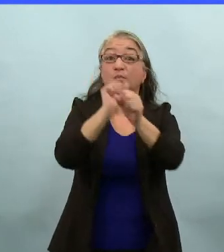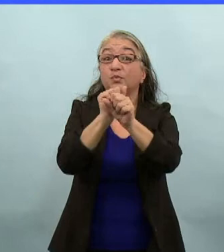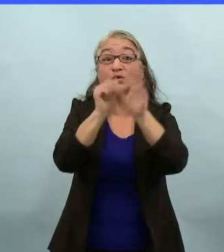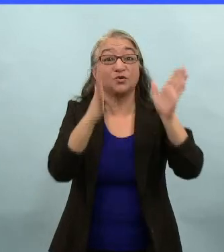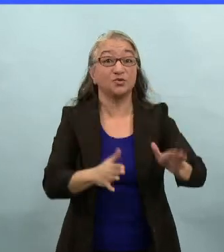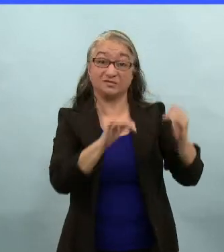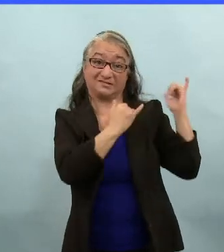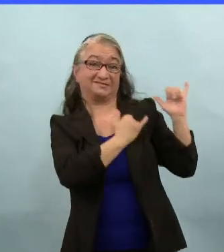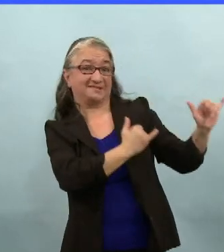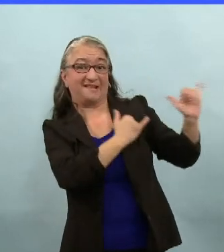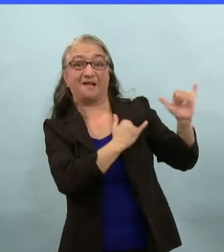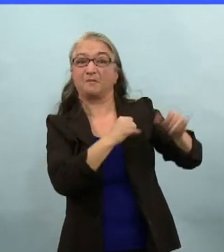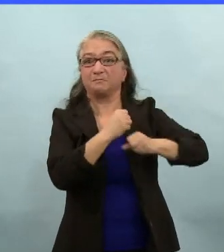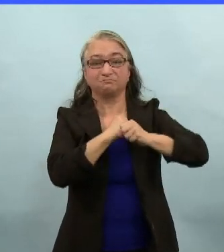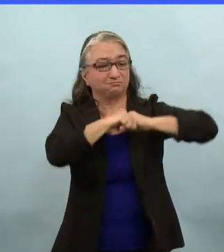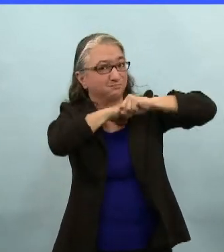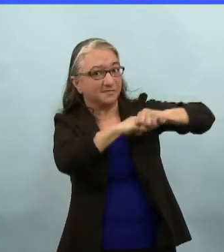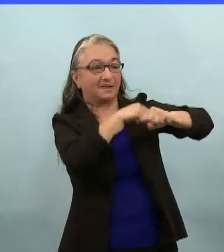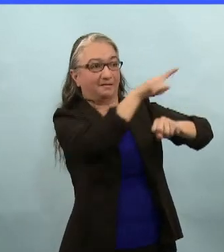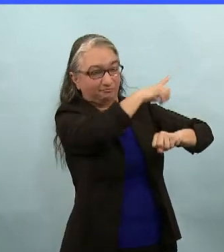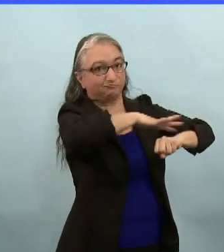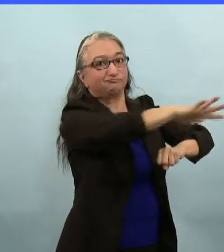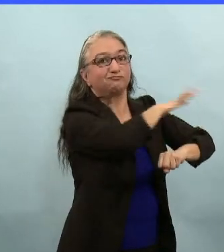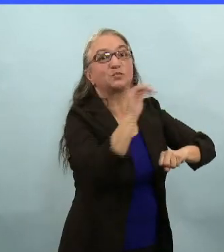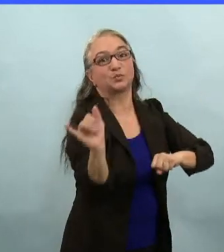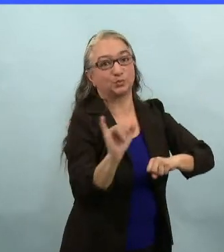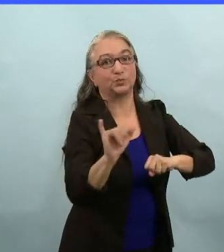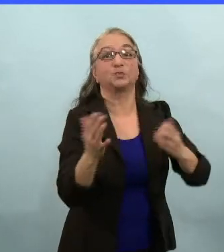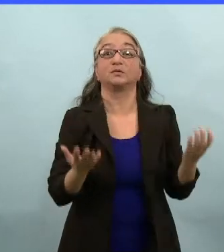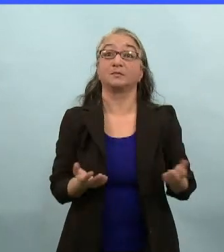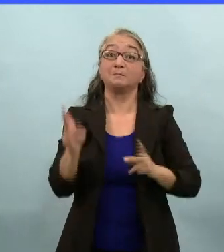your community the person in the grocery store the person who pumps your gas